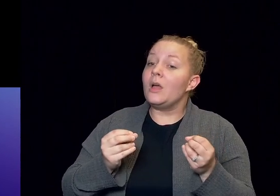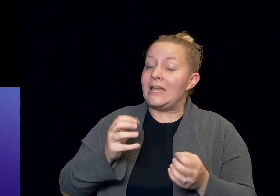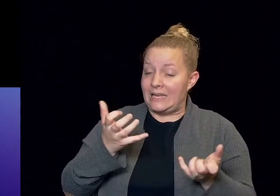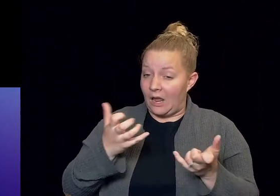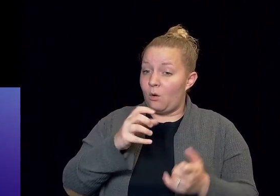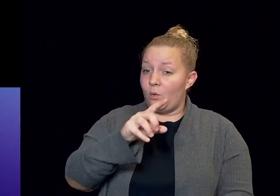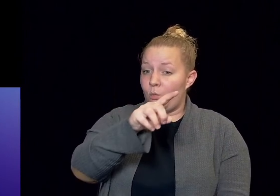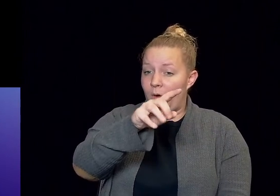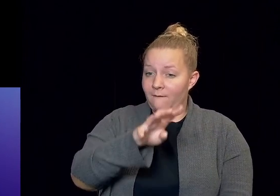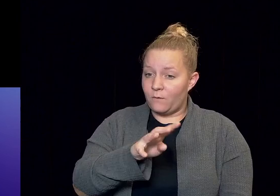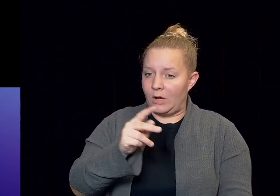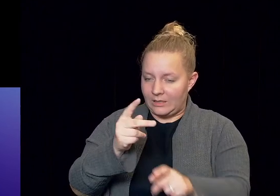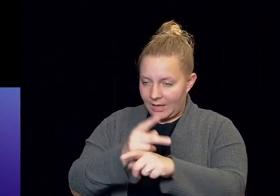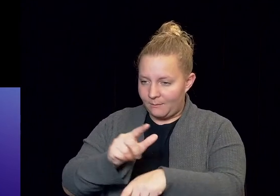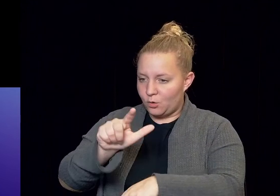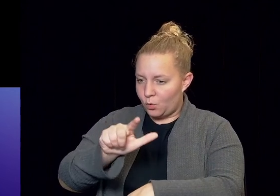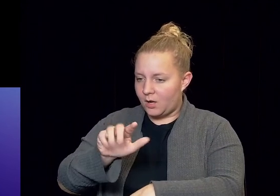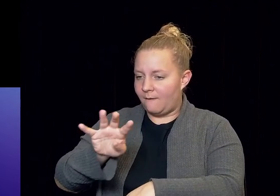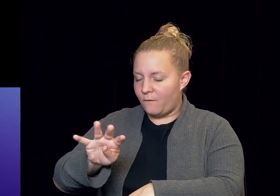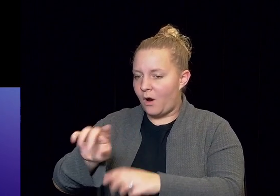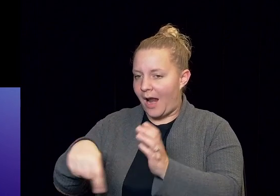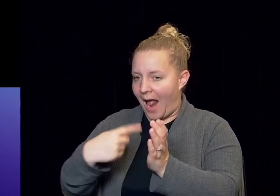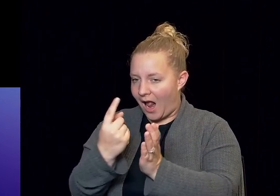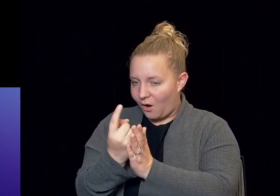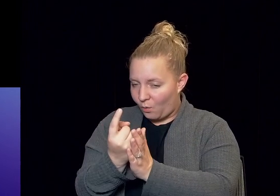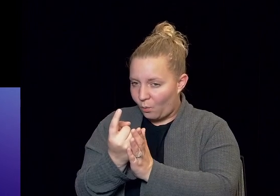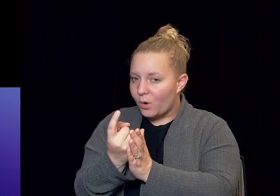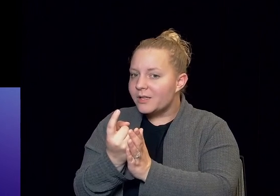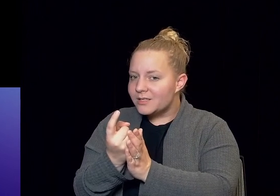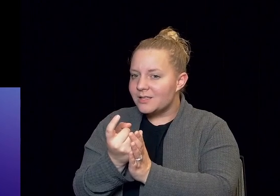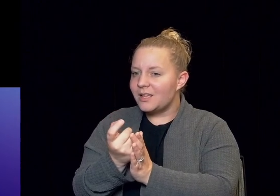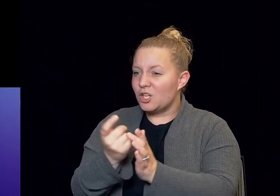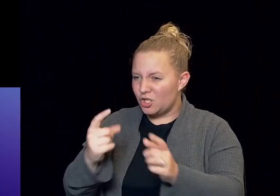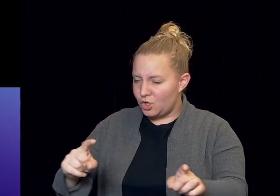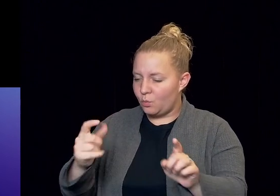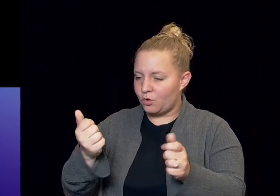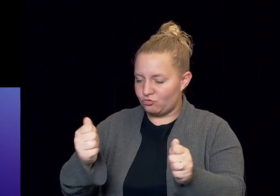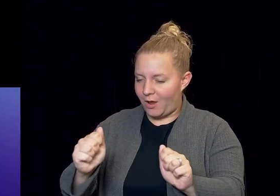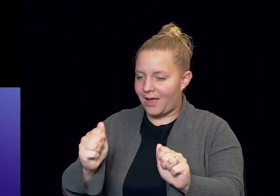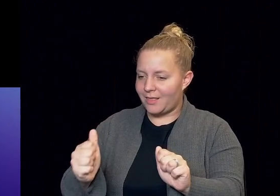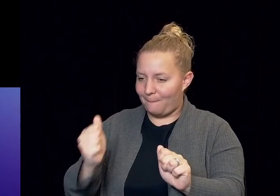like we did on the You Try on the back page, I know that in order to make 24 into a fraction,